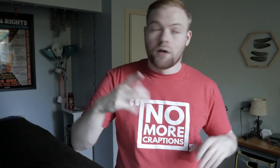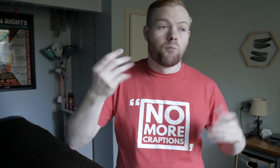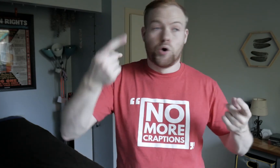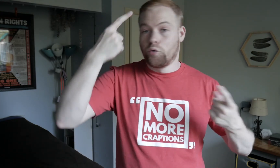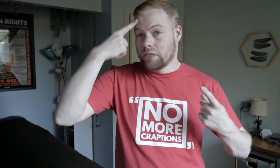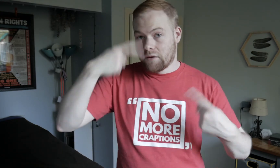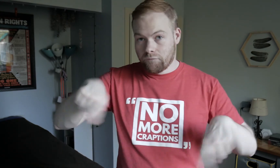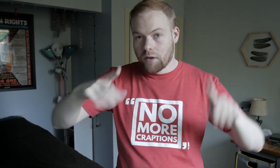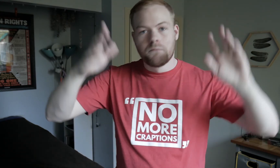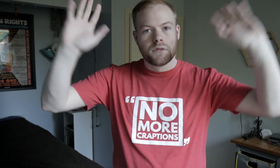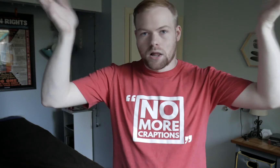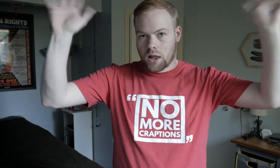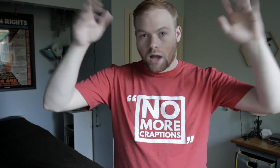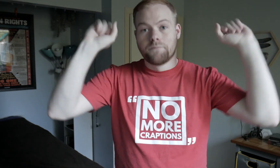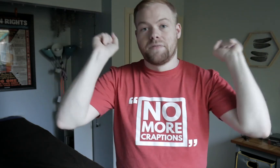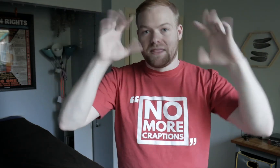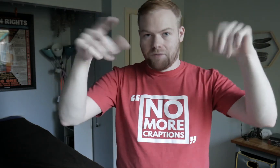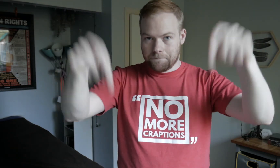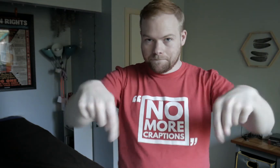what you think of them. Leave them.